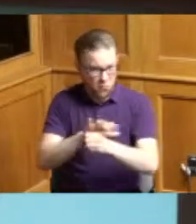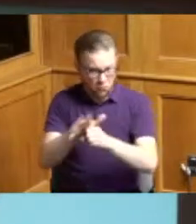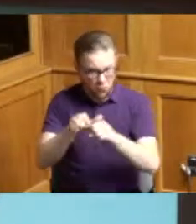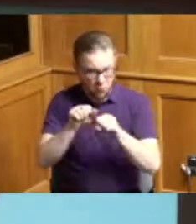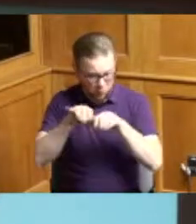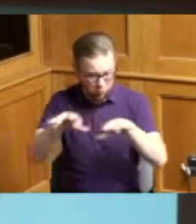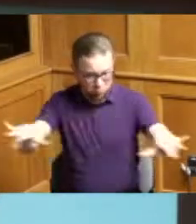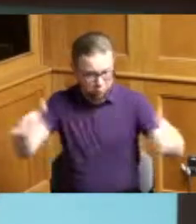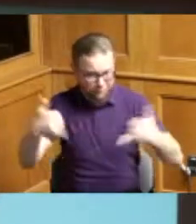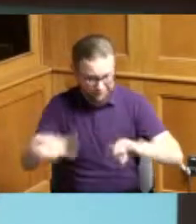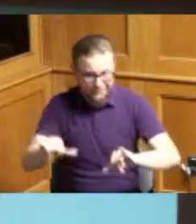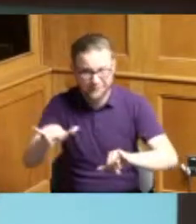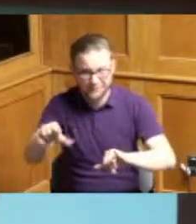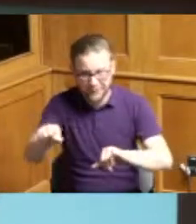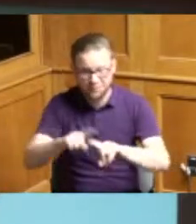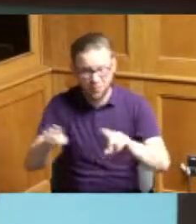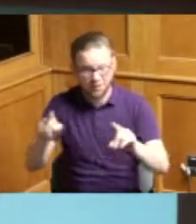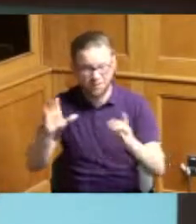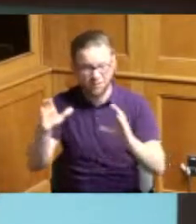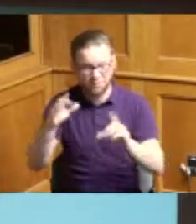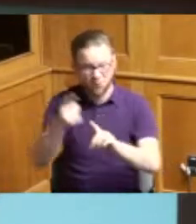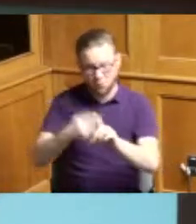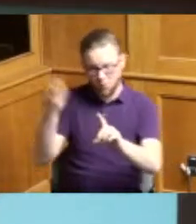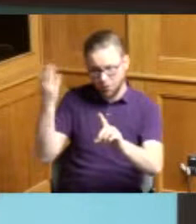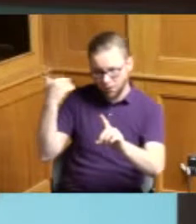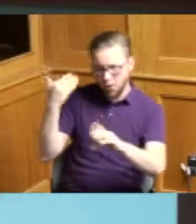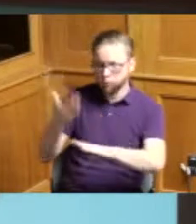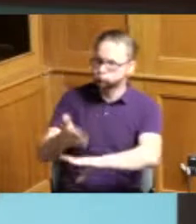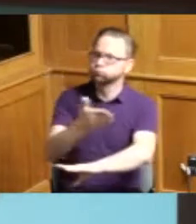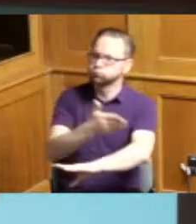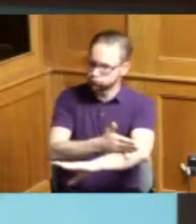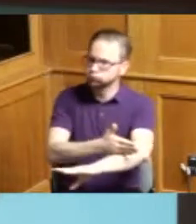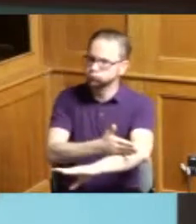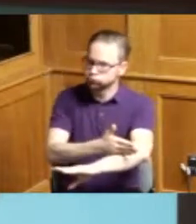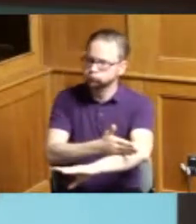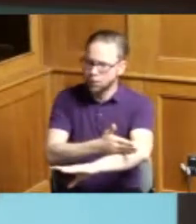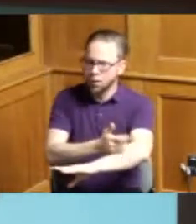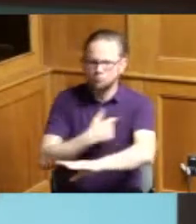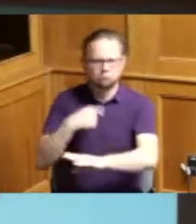better than we were just a month ago and I suspect that map will continue to change for the positive